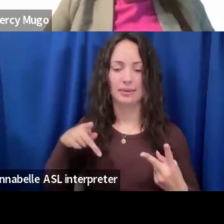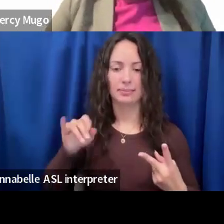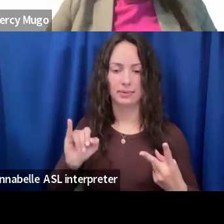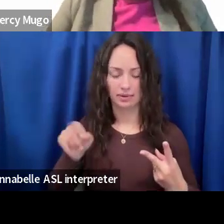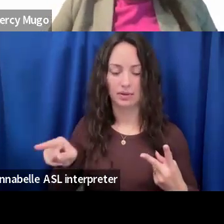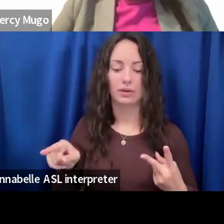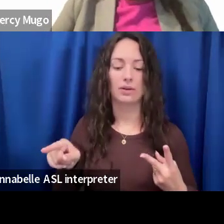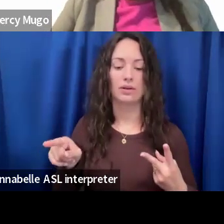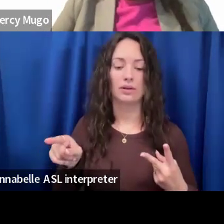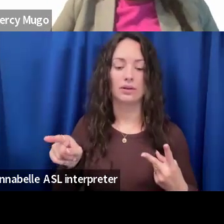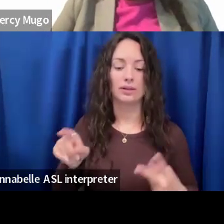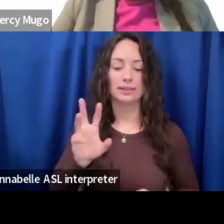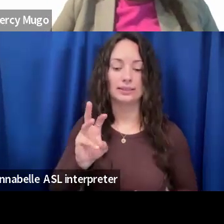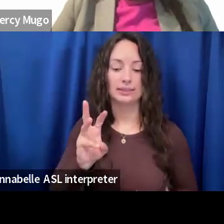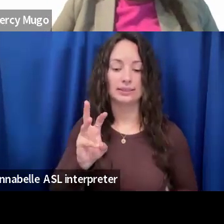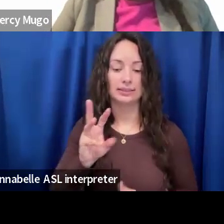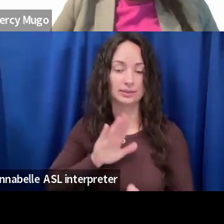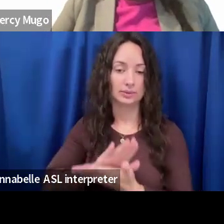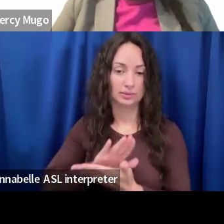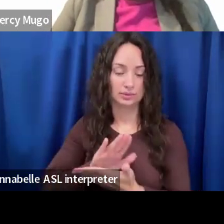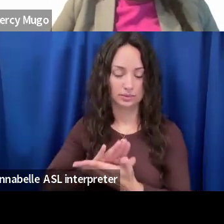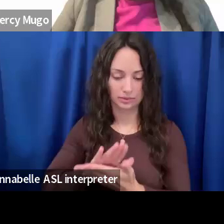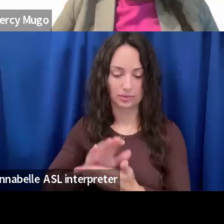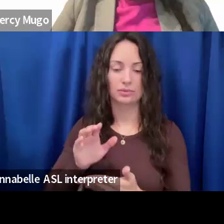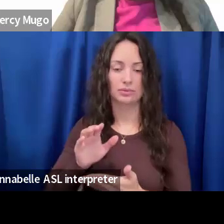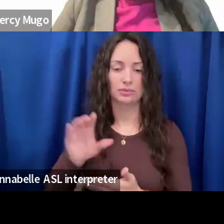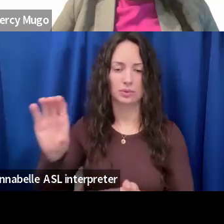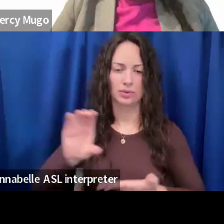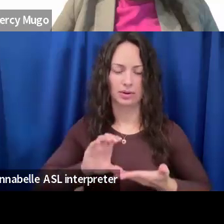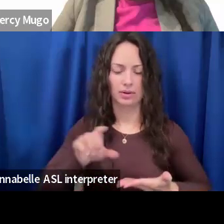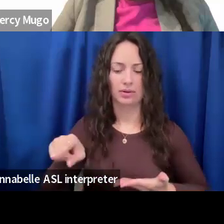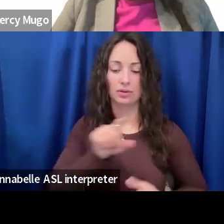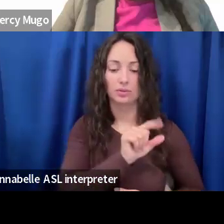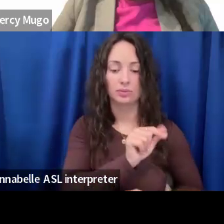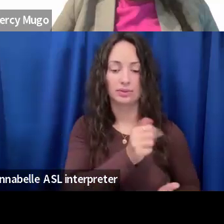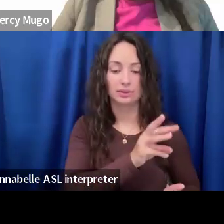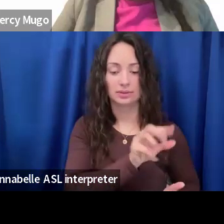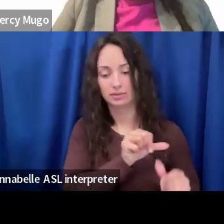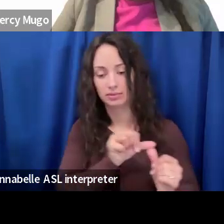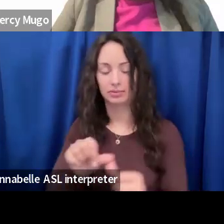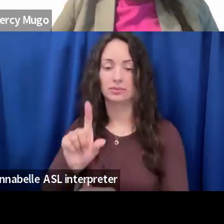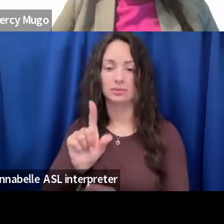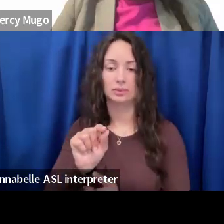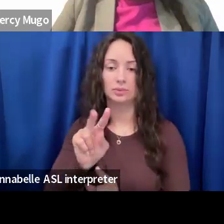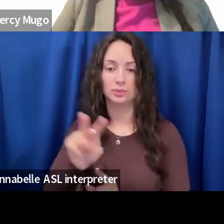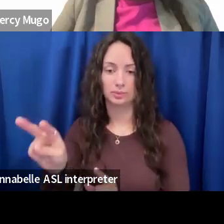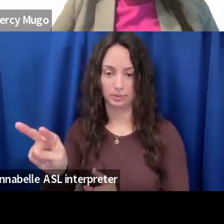institution consortium grant that went between 2016 and 2022. And we all had